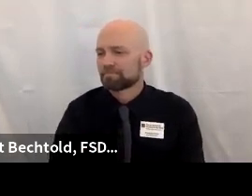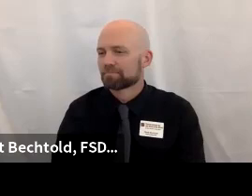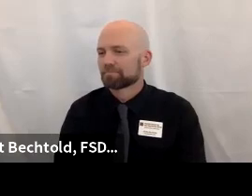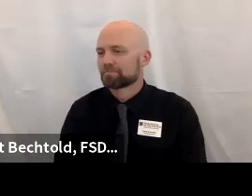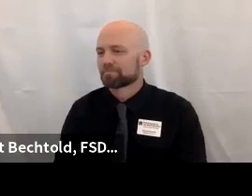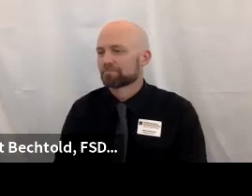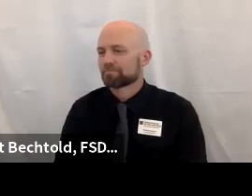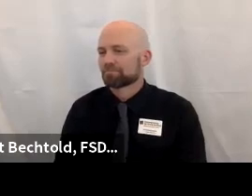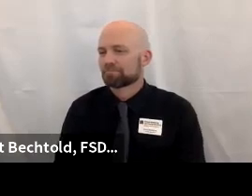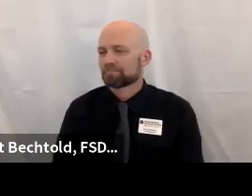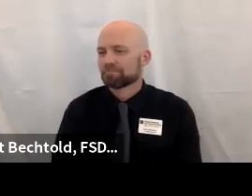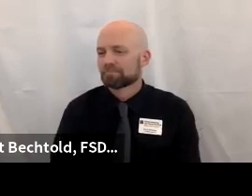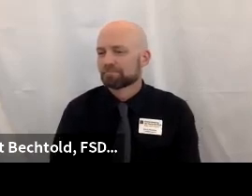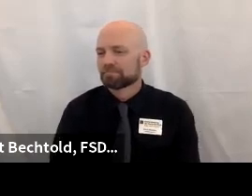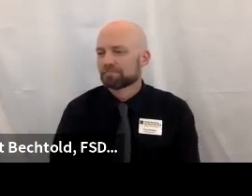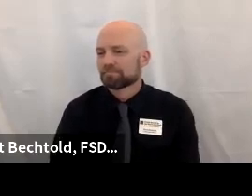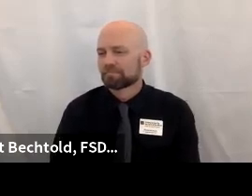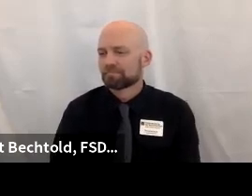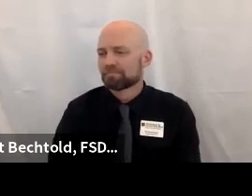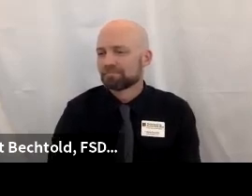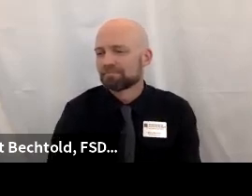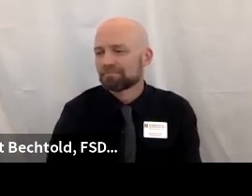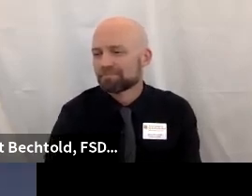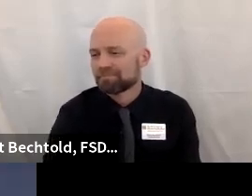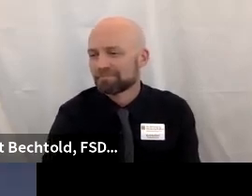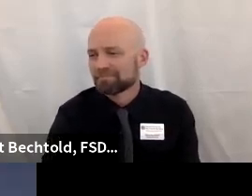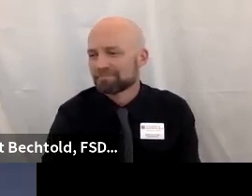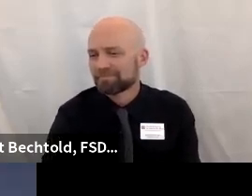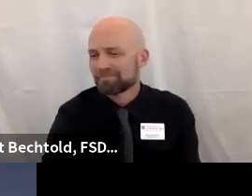Well I guess you've got a point there.